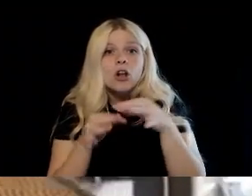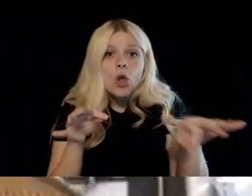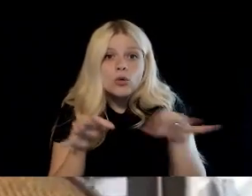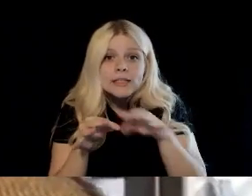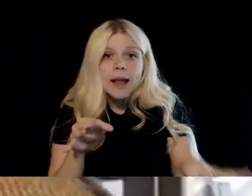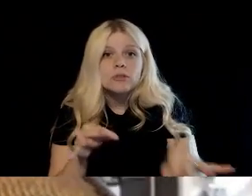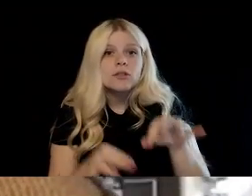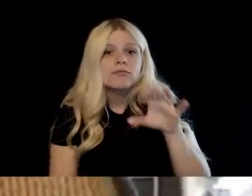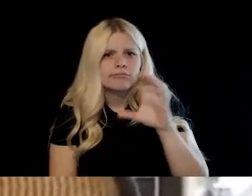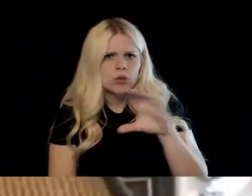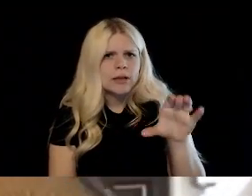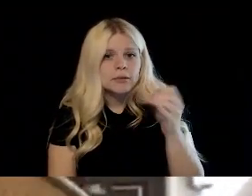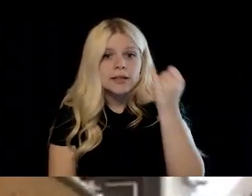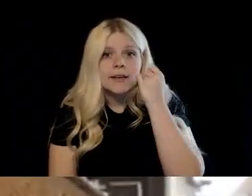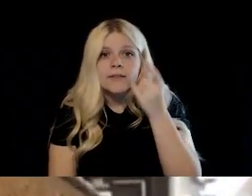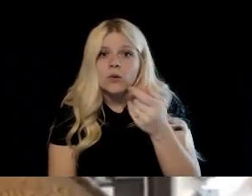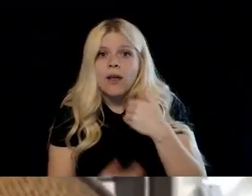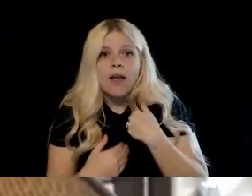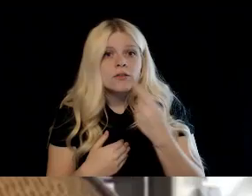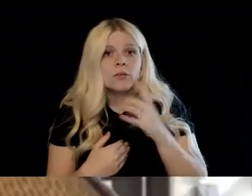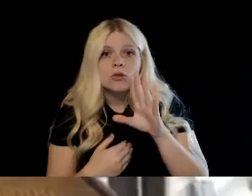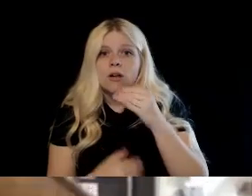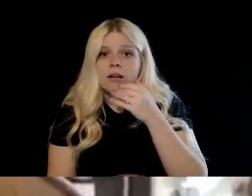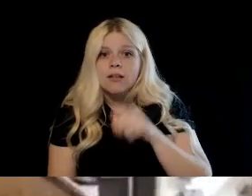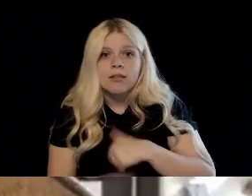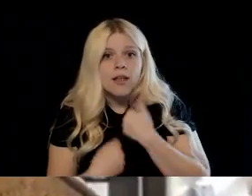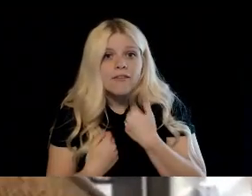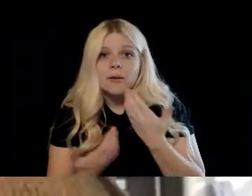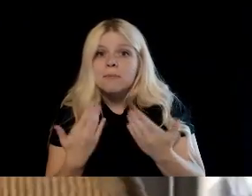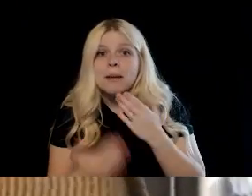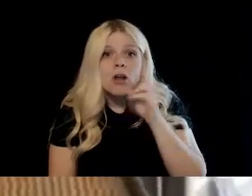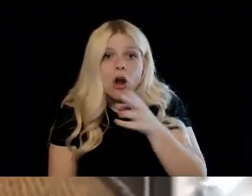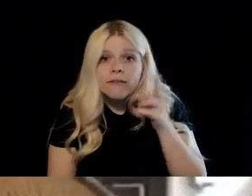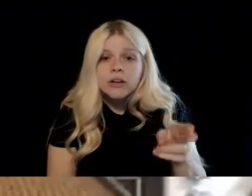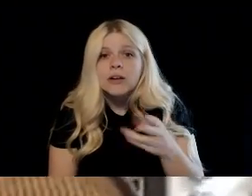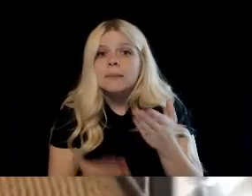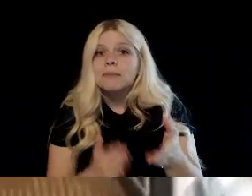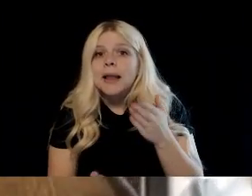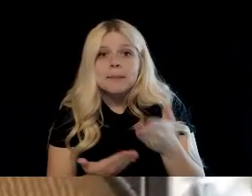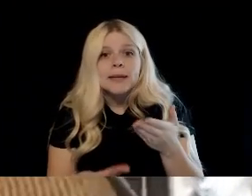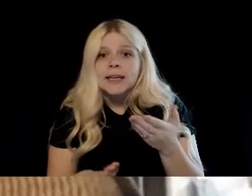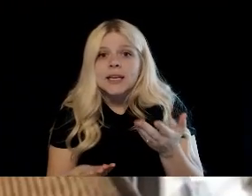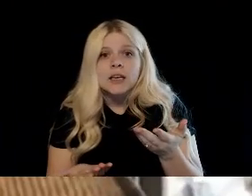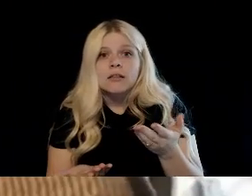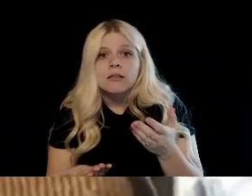YouTube, so if you have anybody in your life who loves animals who might be hard-of-hearing, and sometimes with these masks, and some of the background noise, and